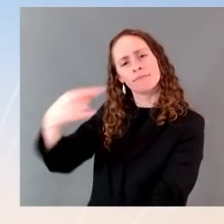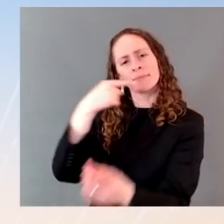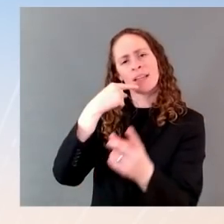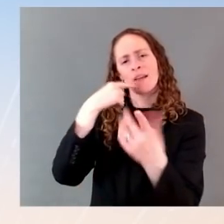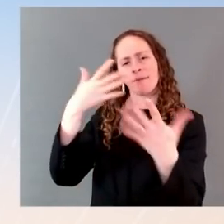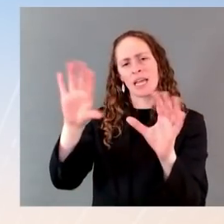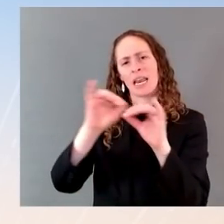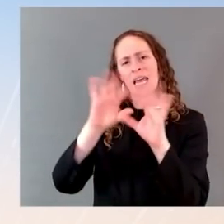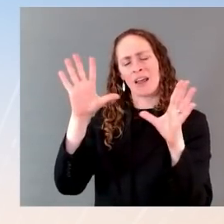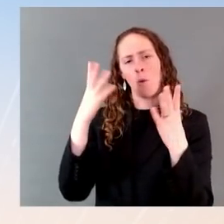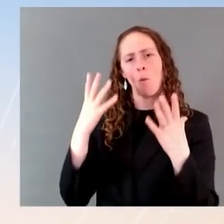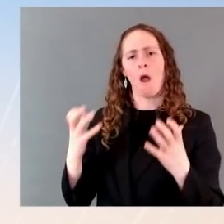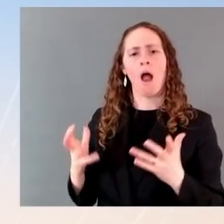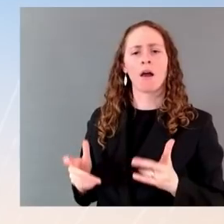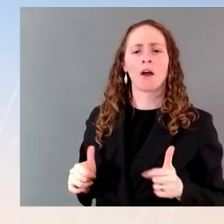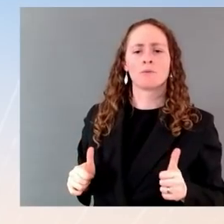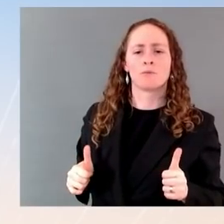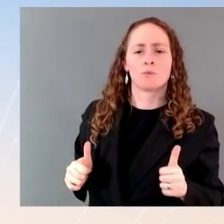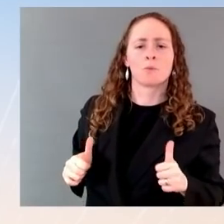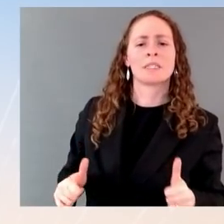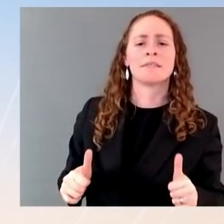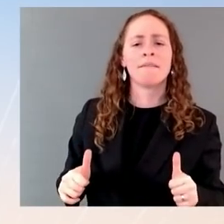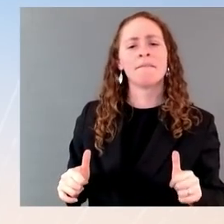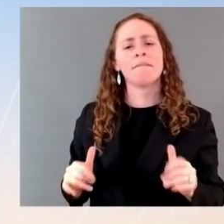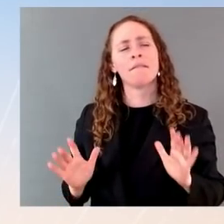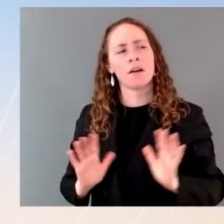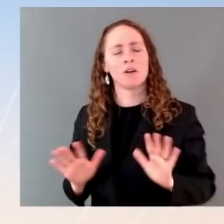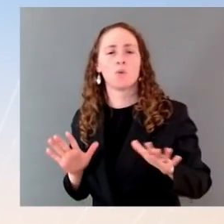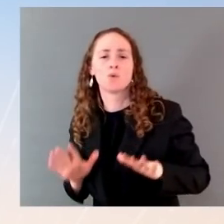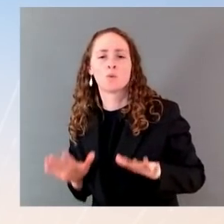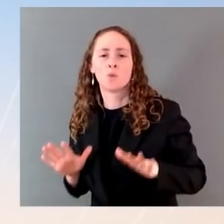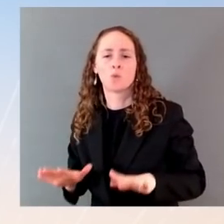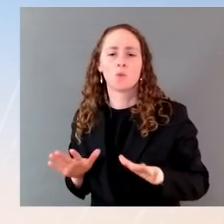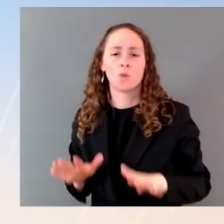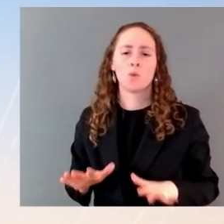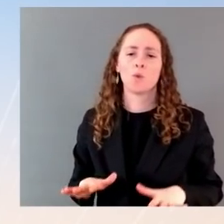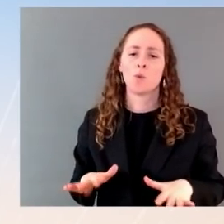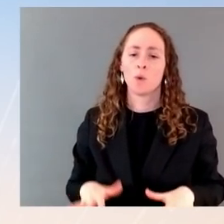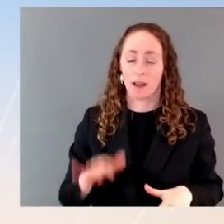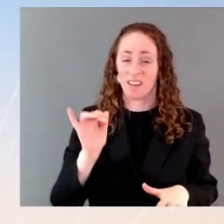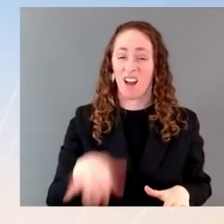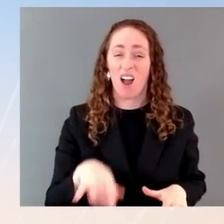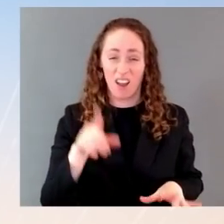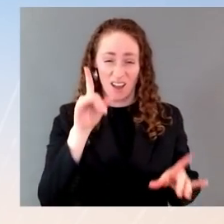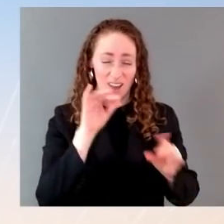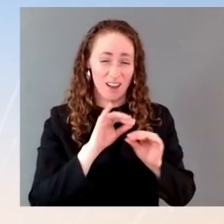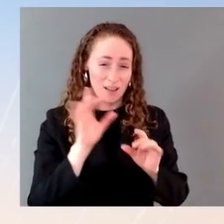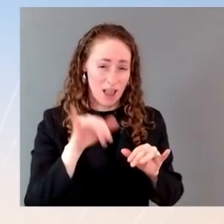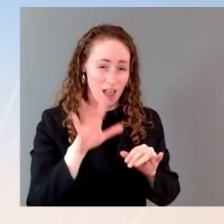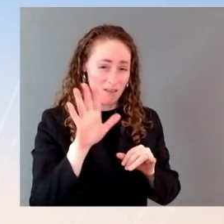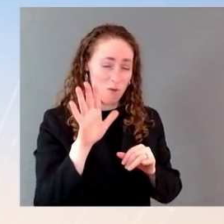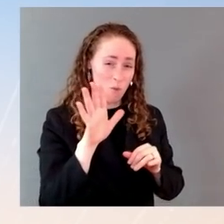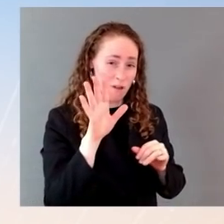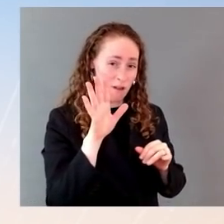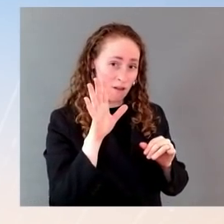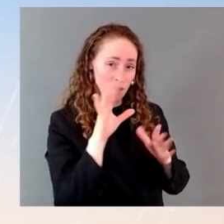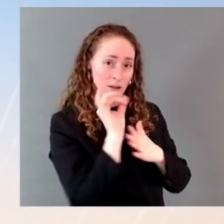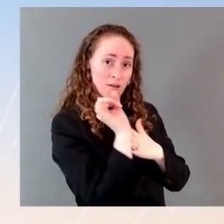to maybe have another conversation -- another direct conversation with Putin on this and efforts as we seem like we're at the 11th hour?